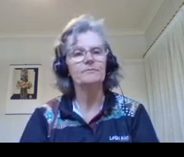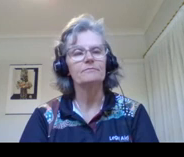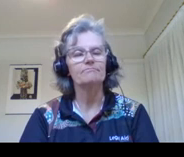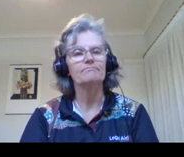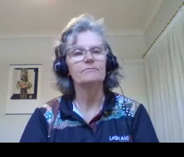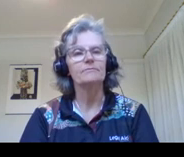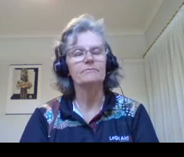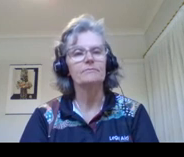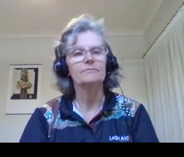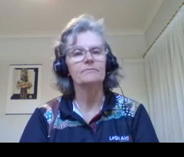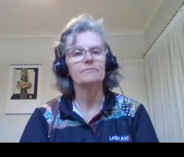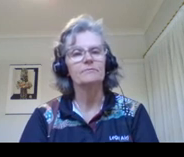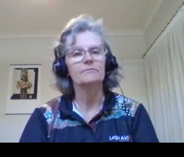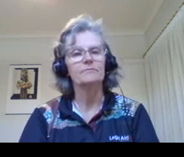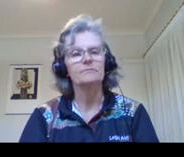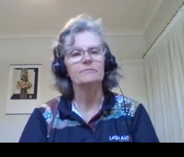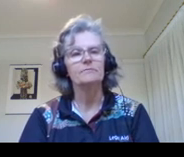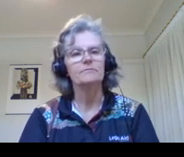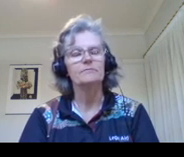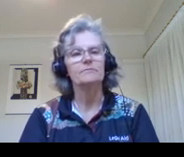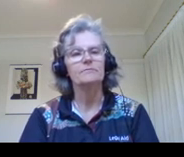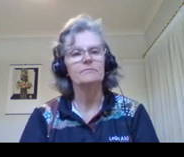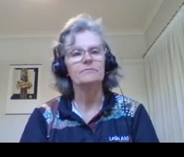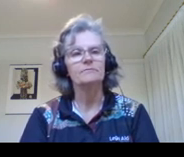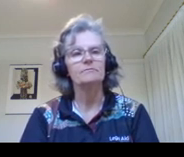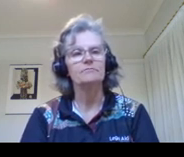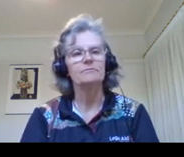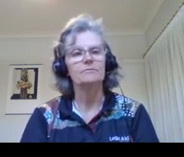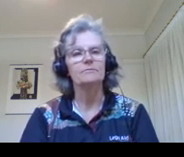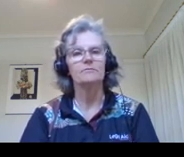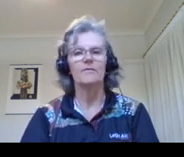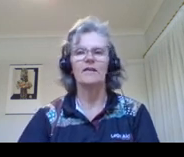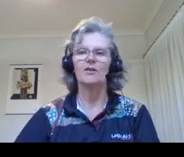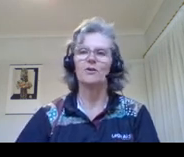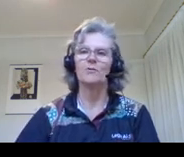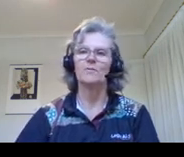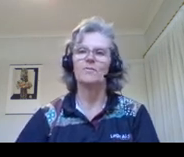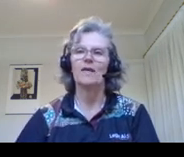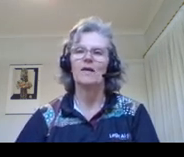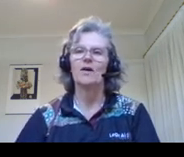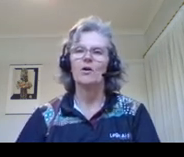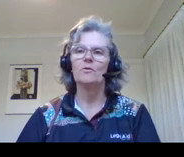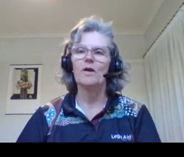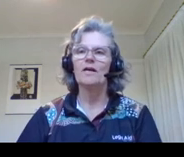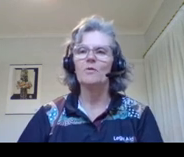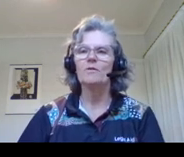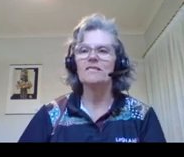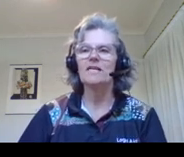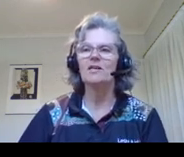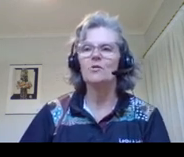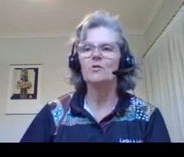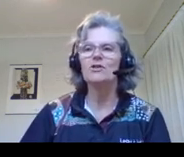work in the same way so RFID card skimming thank you all right well we're just going to launch a